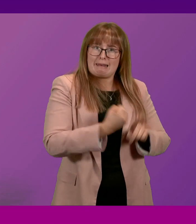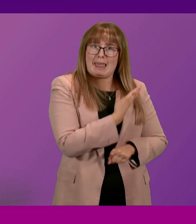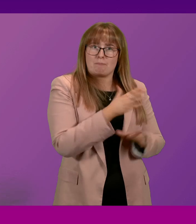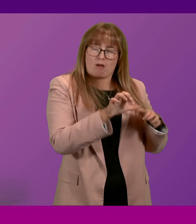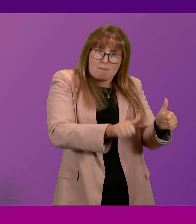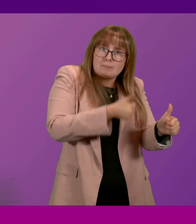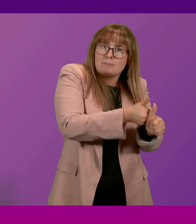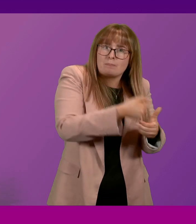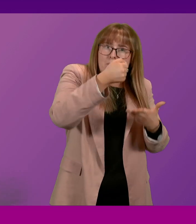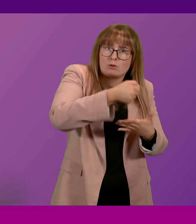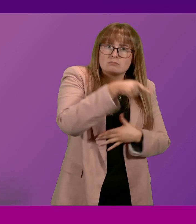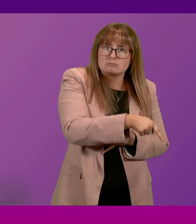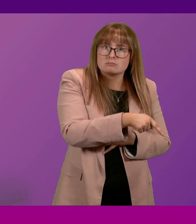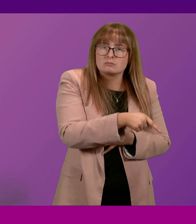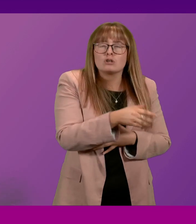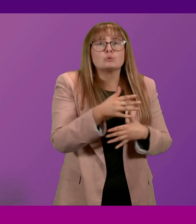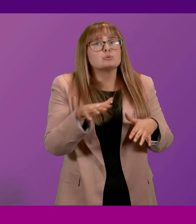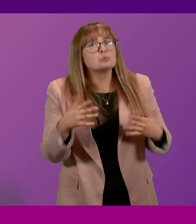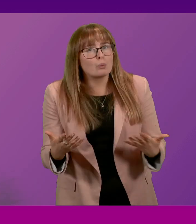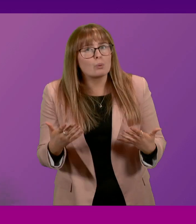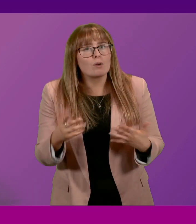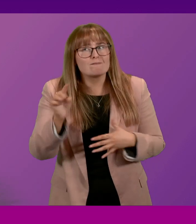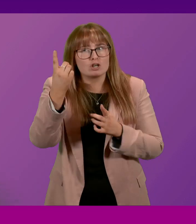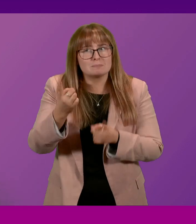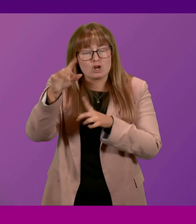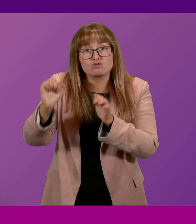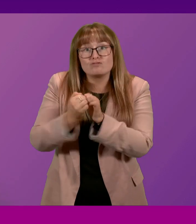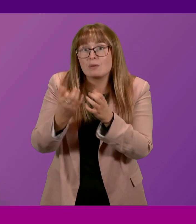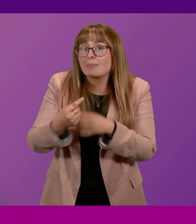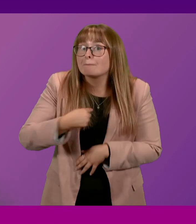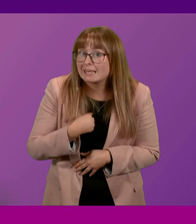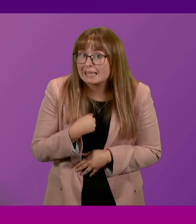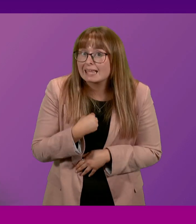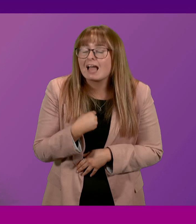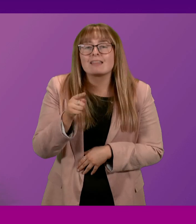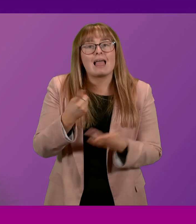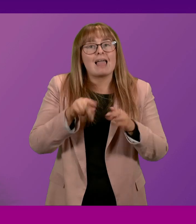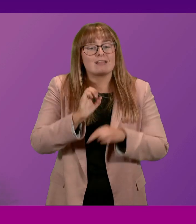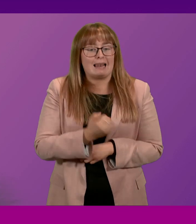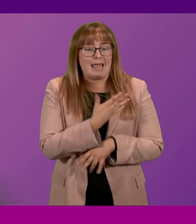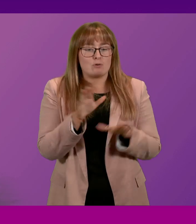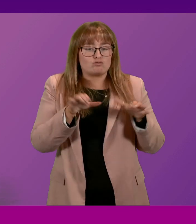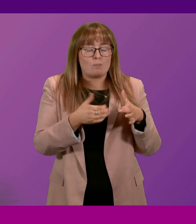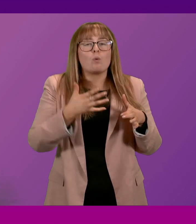right the party’s wrongs. Does the First Minister agree that, if Labour members want to tackle child